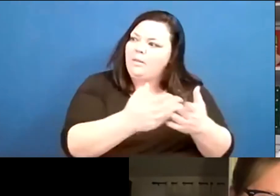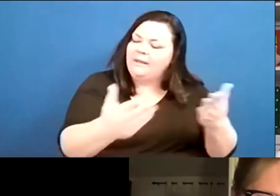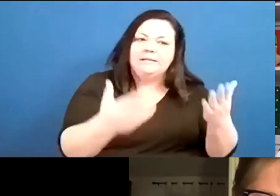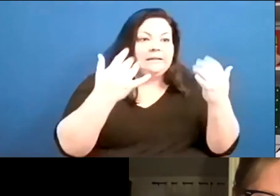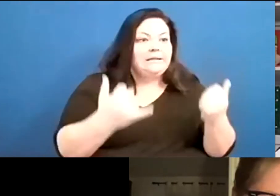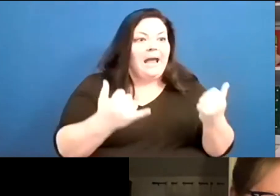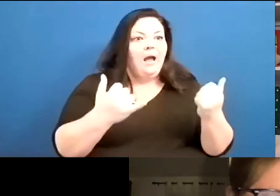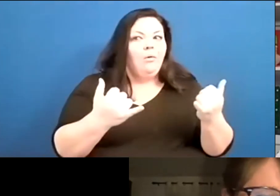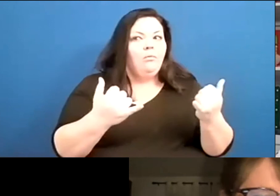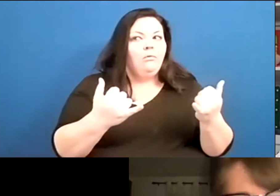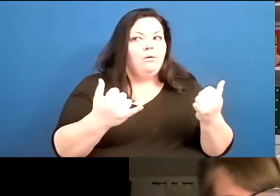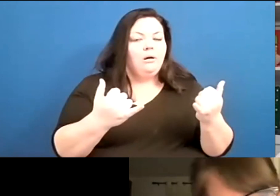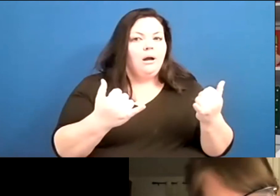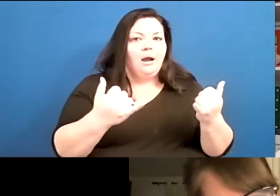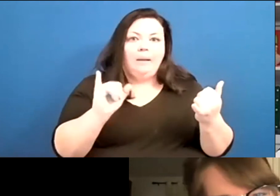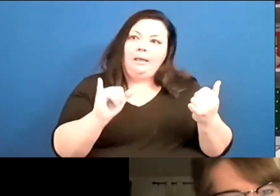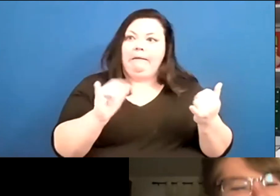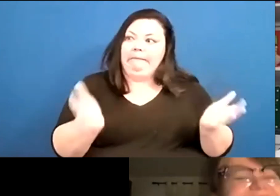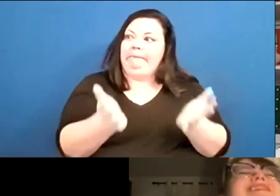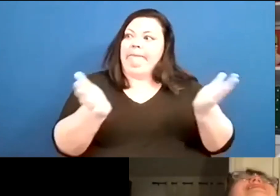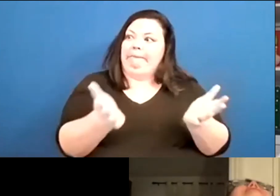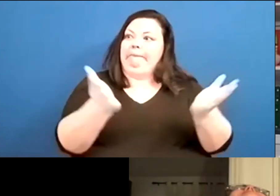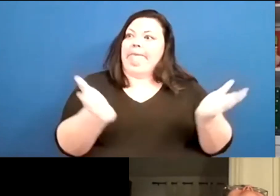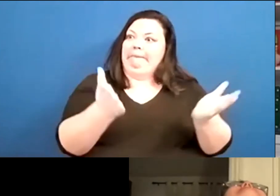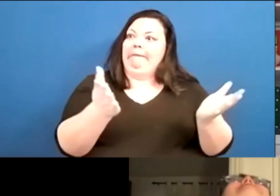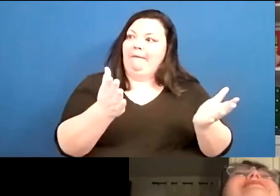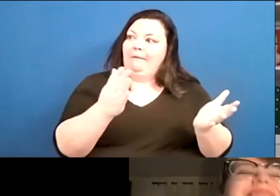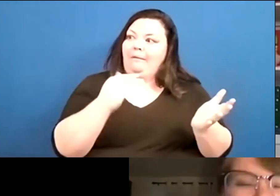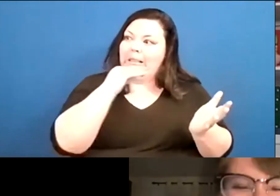like, propagating on truths based on poetry,